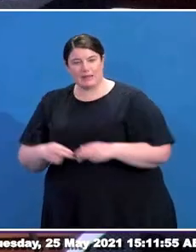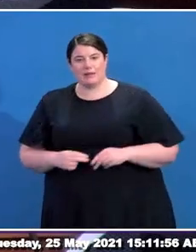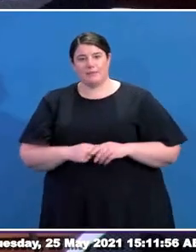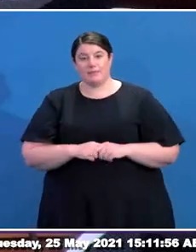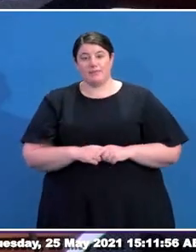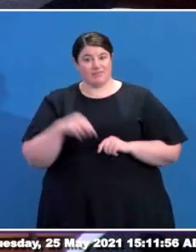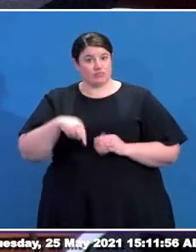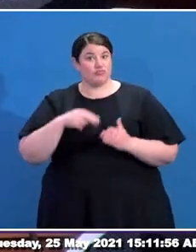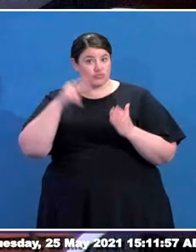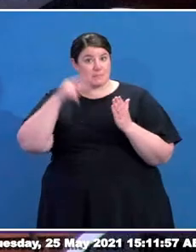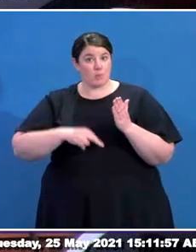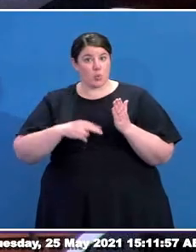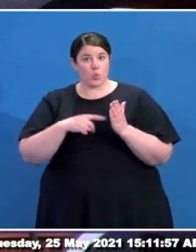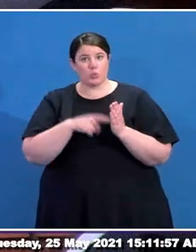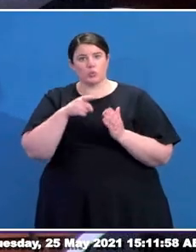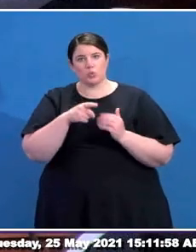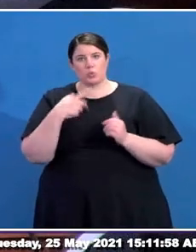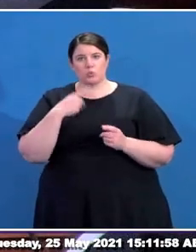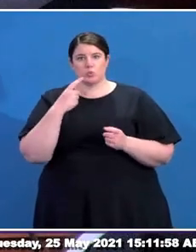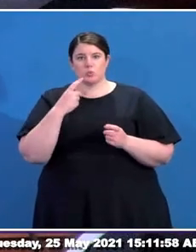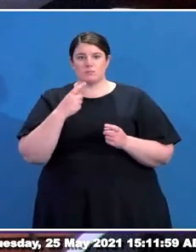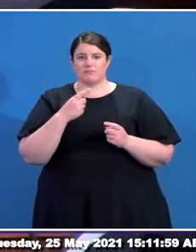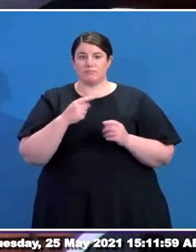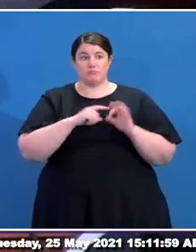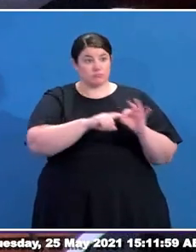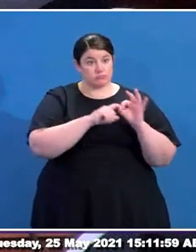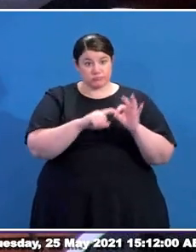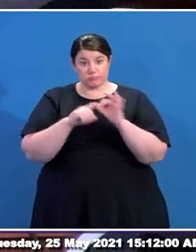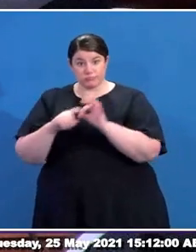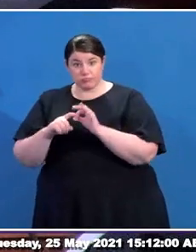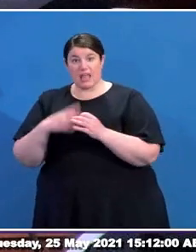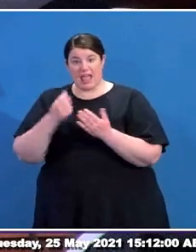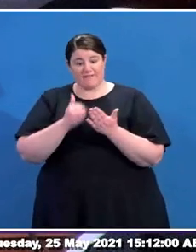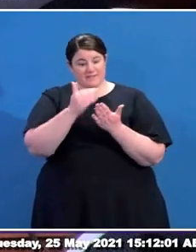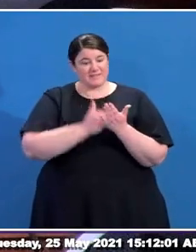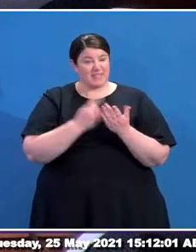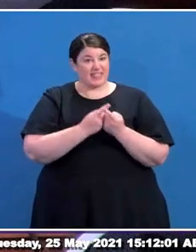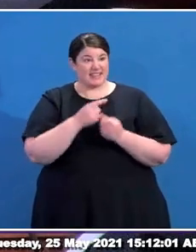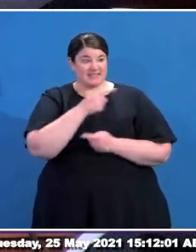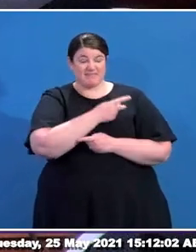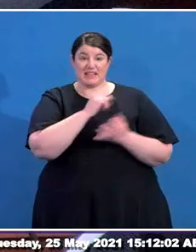as you say, to consider the responses to those allegations provided by SP1